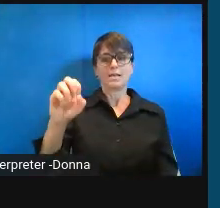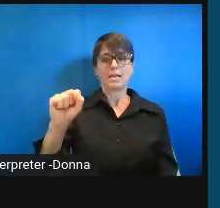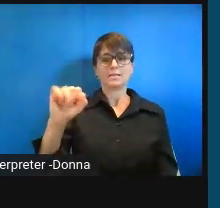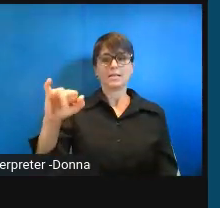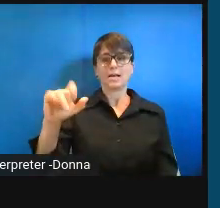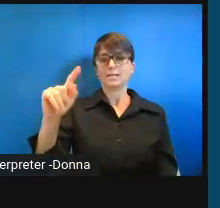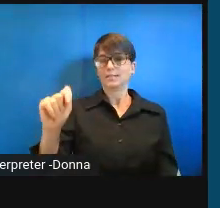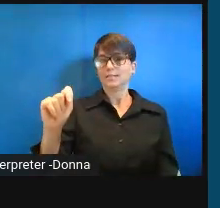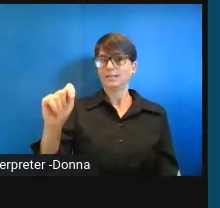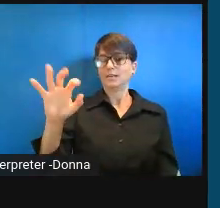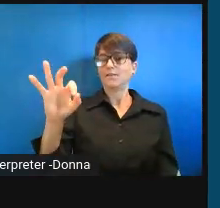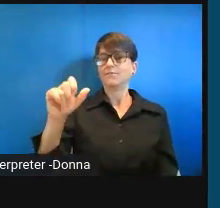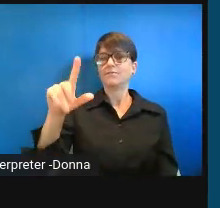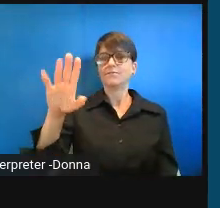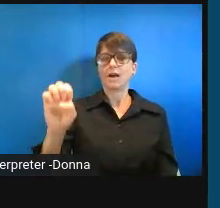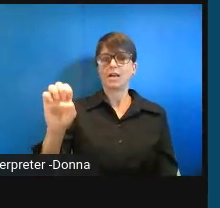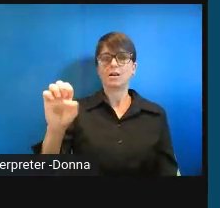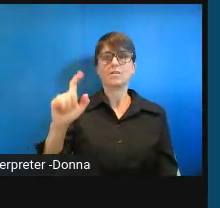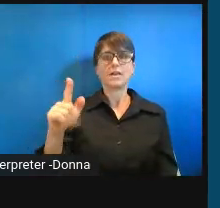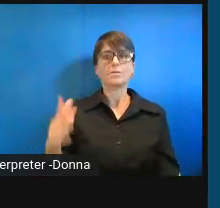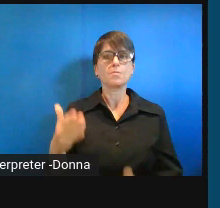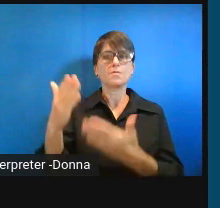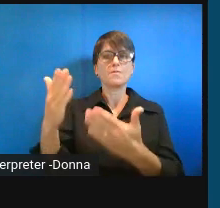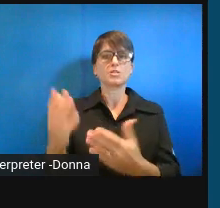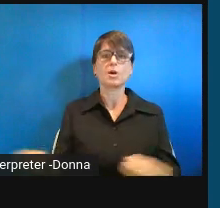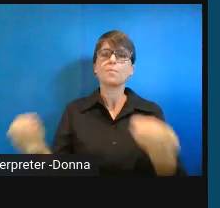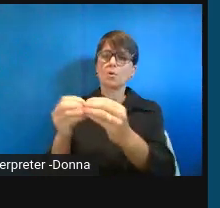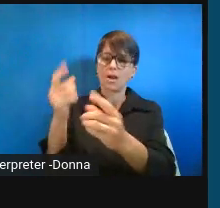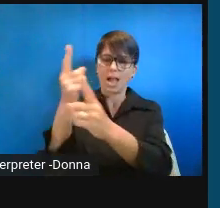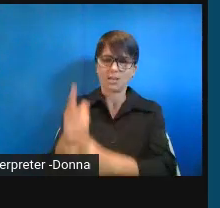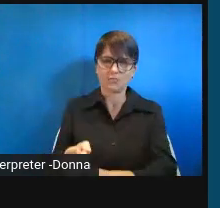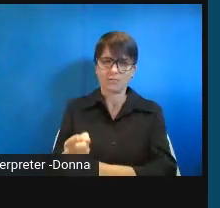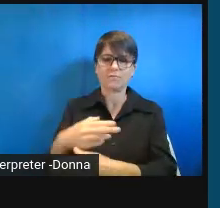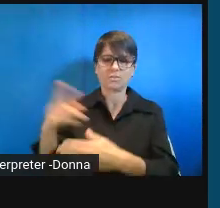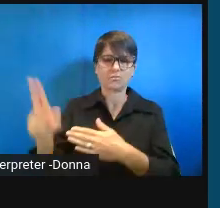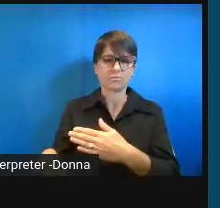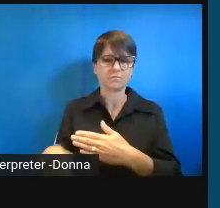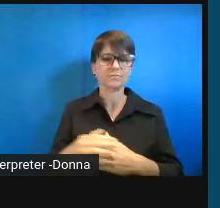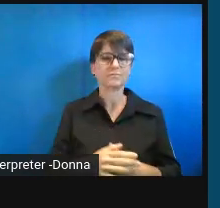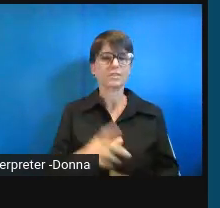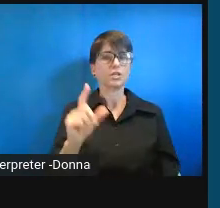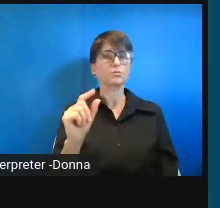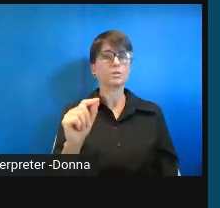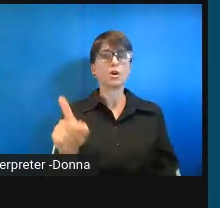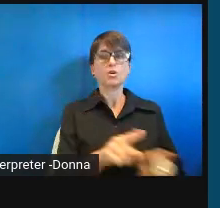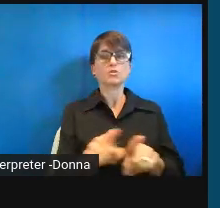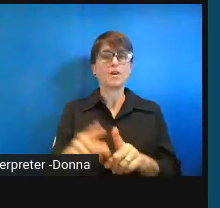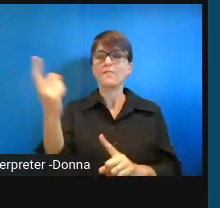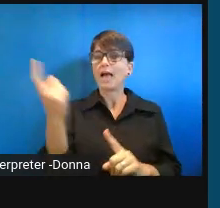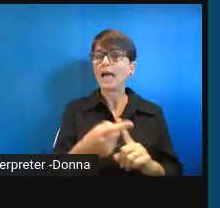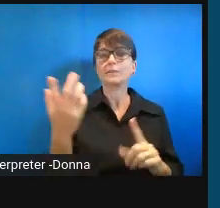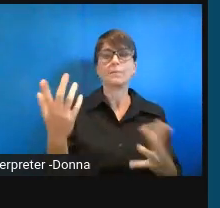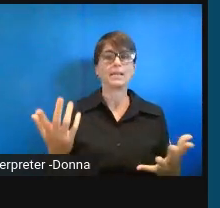with uploading the captions to their Twitter media library. Instagram and TikTok also have options to do closed captions.